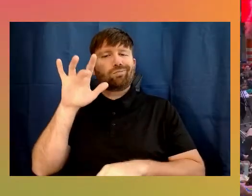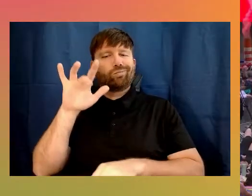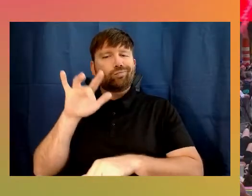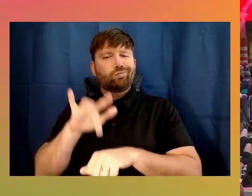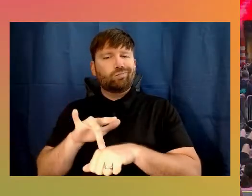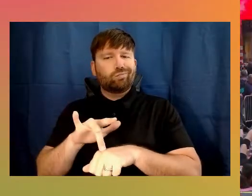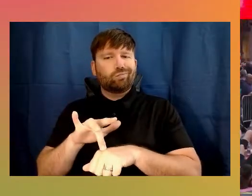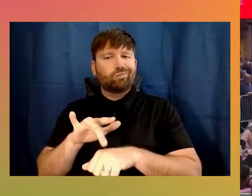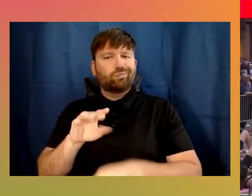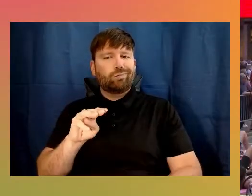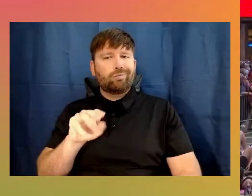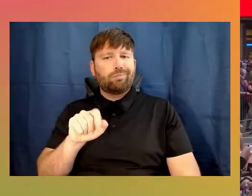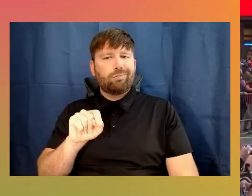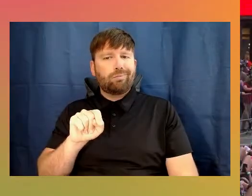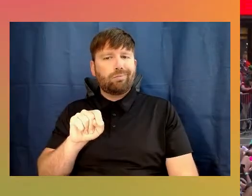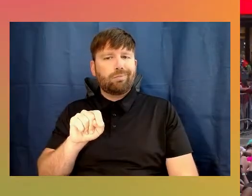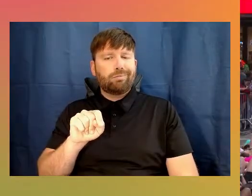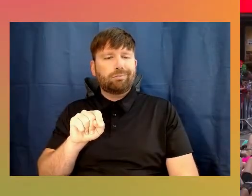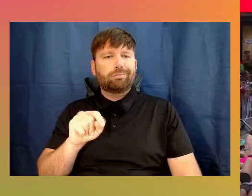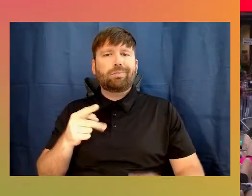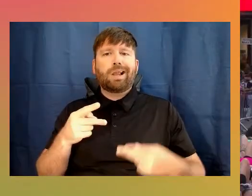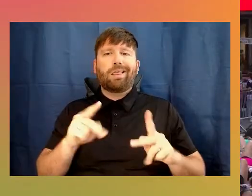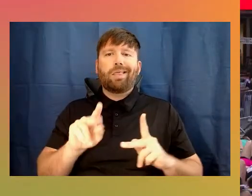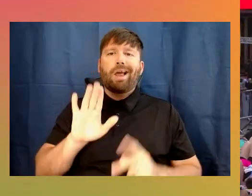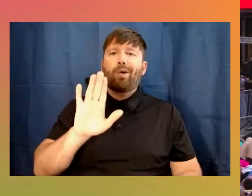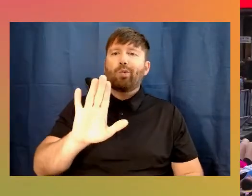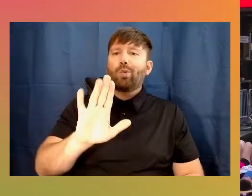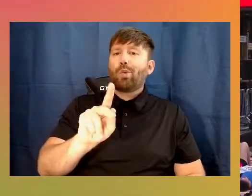AS YOU EXHALE, GENTLY RELEASE